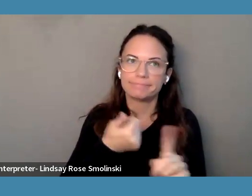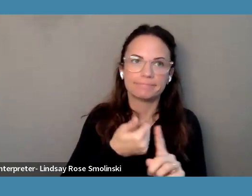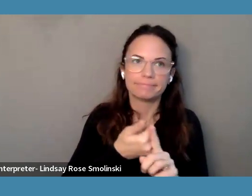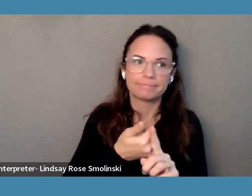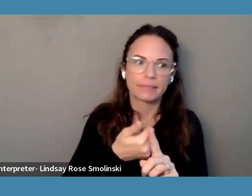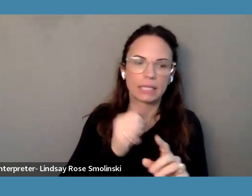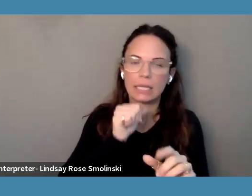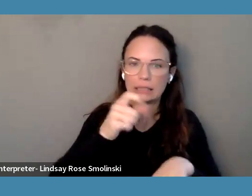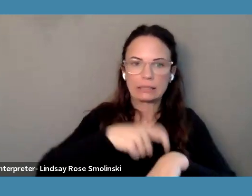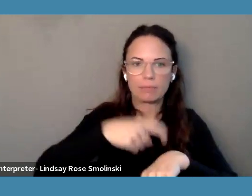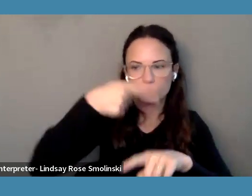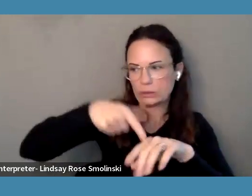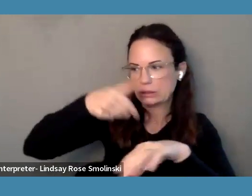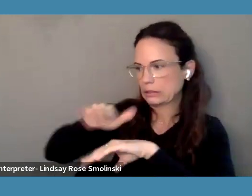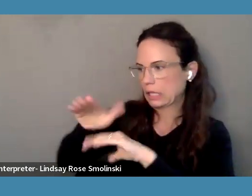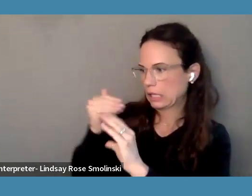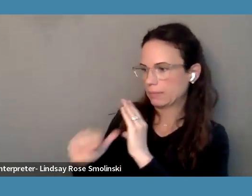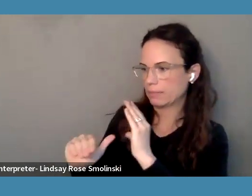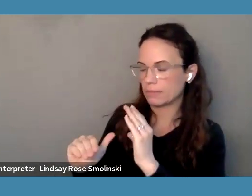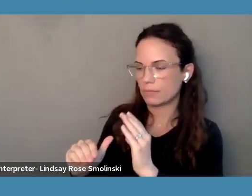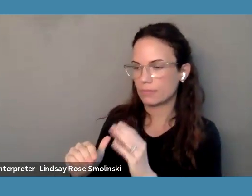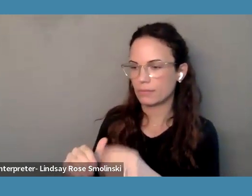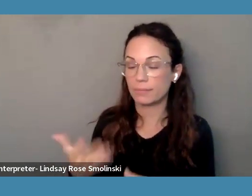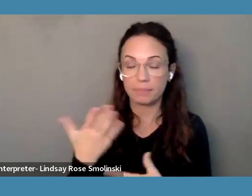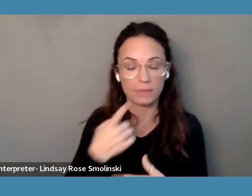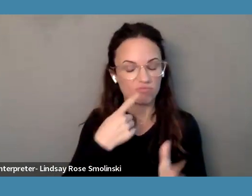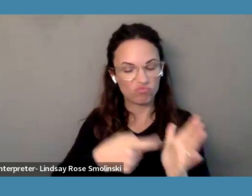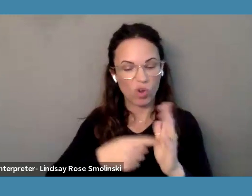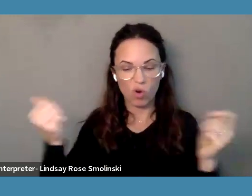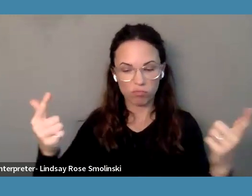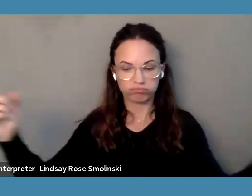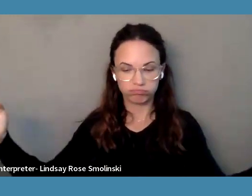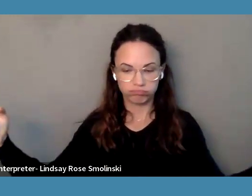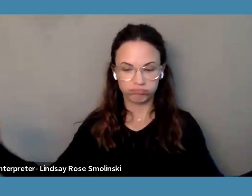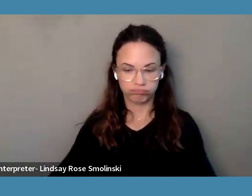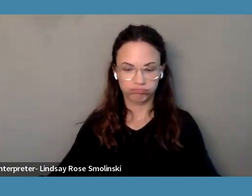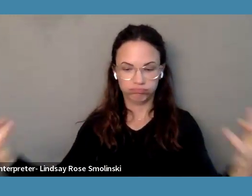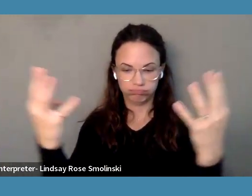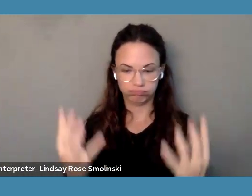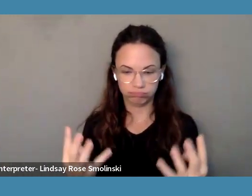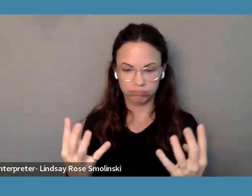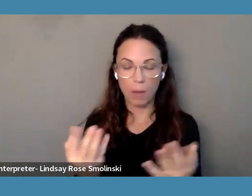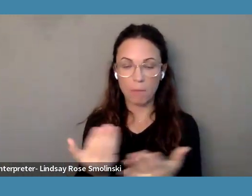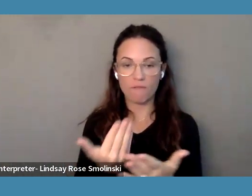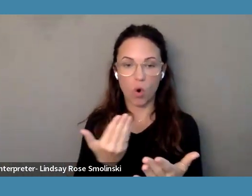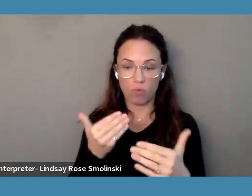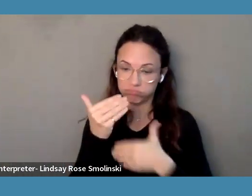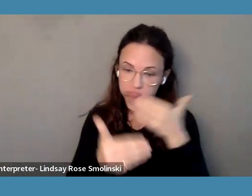He may actually, he or she may make everybody show up to the scheduled fair hearing and then before anything would get started, they would